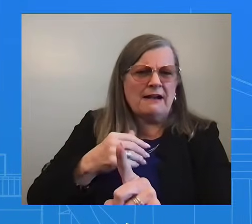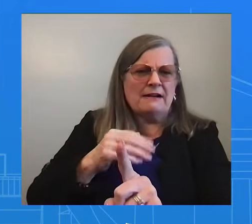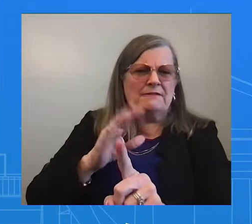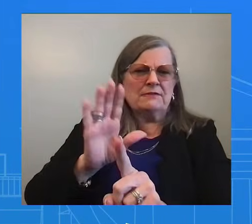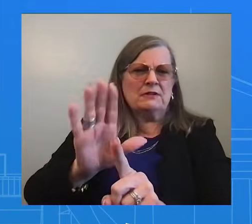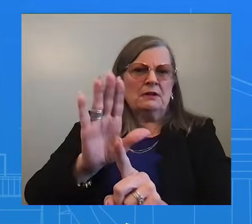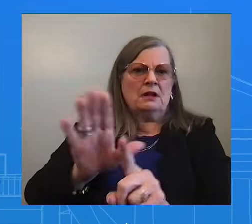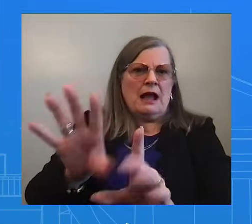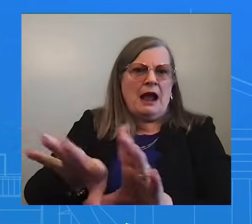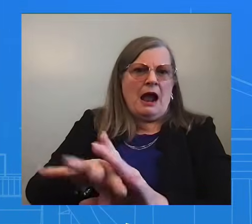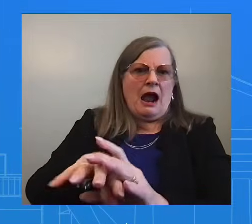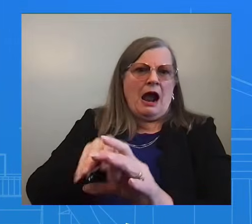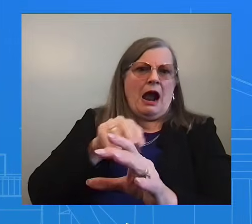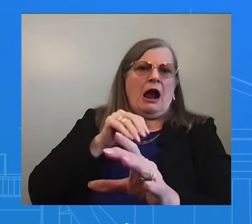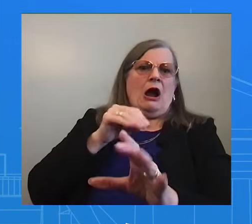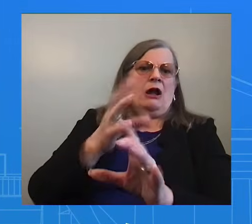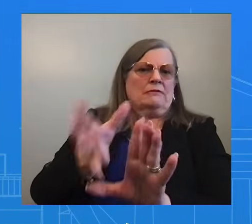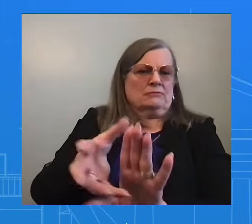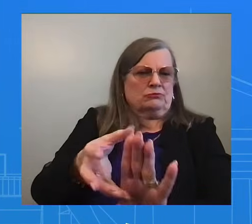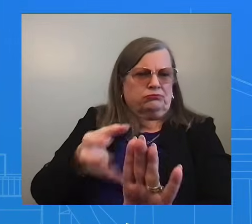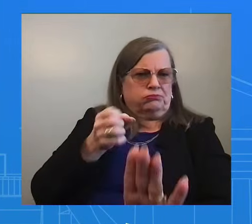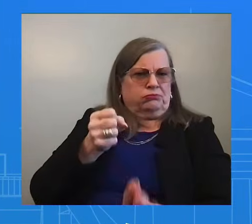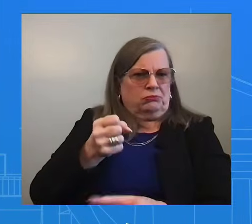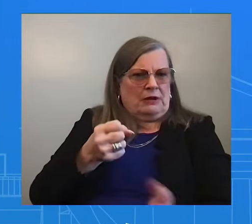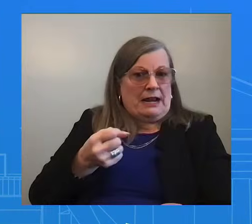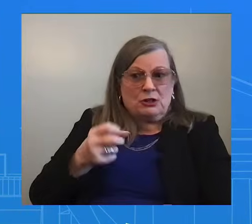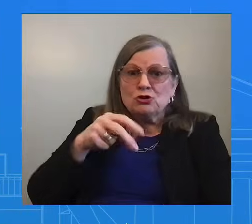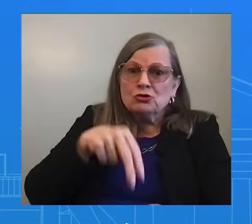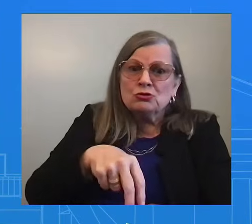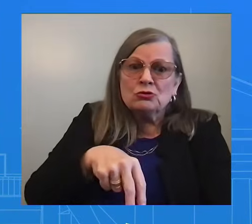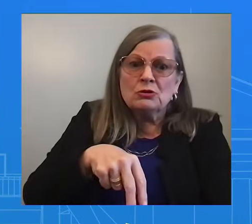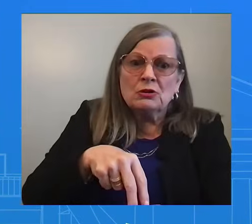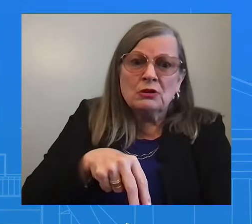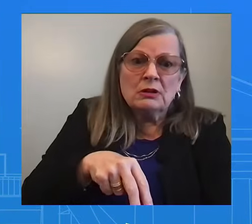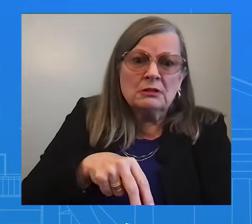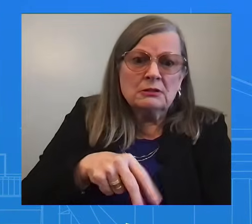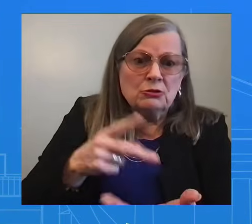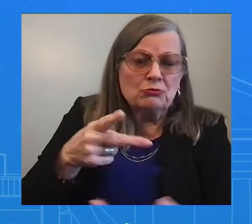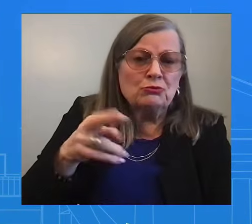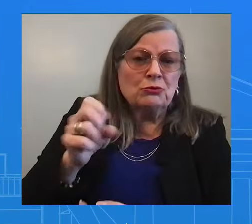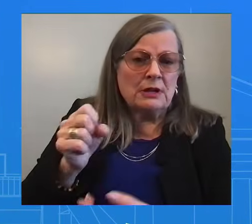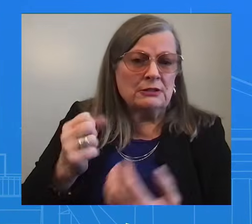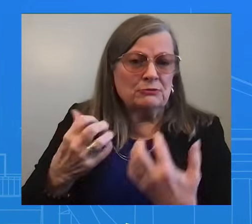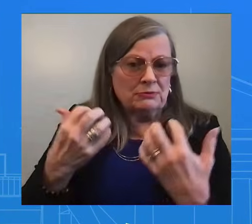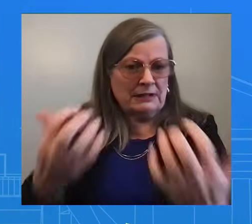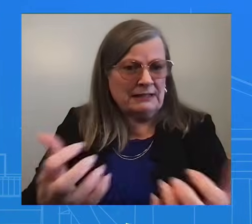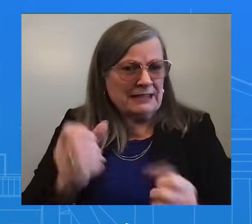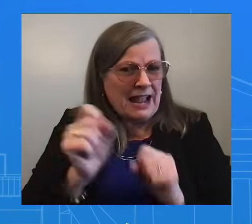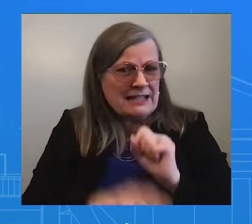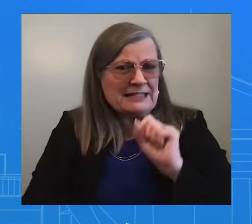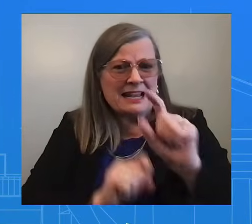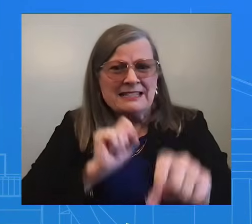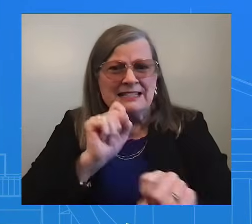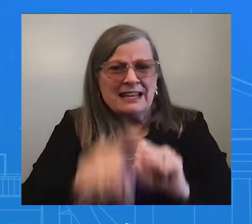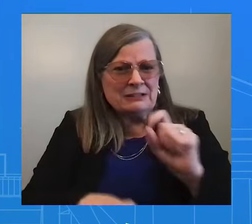He -- he stood in front of the -- the press pool in front of m- -- in front of him and made that statement and took some questions. You took -- took a --